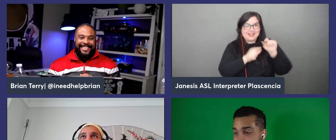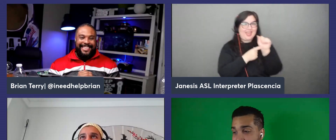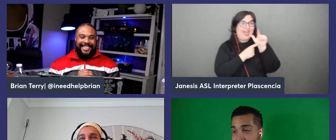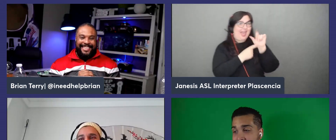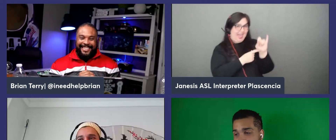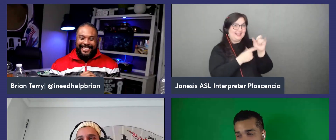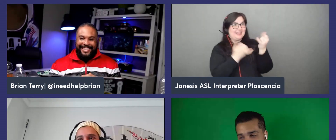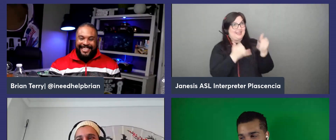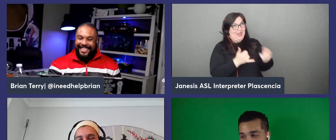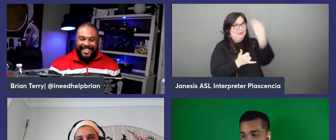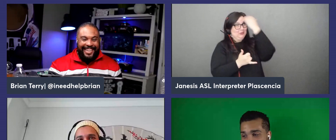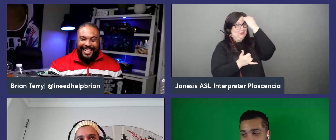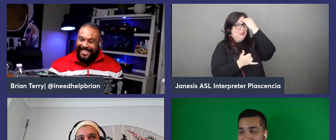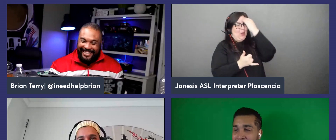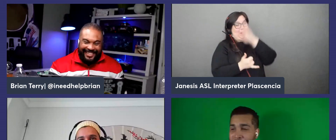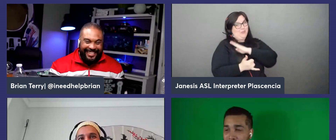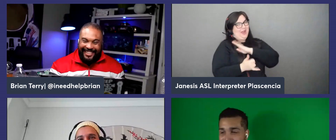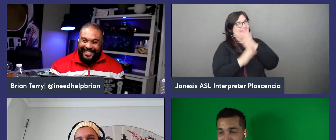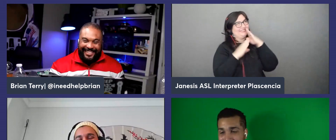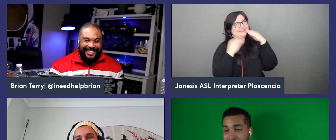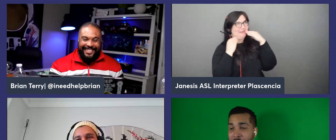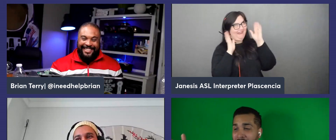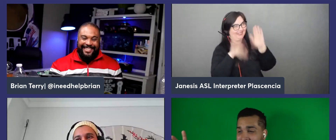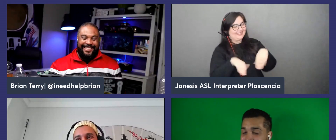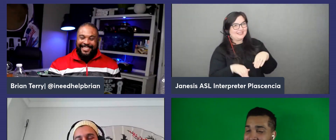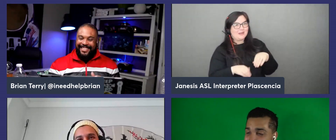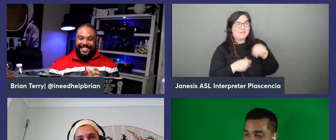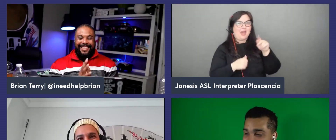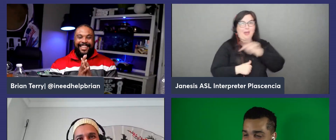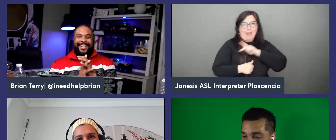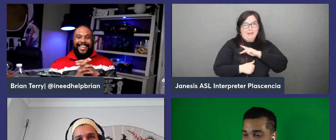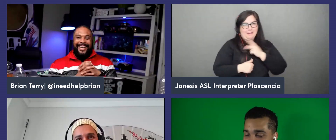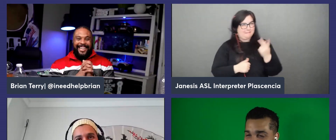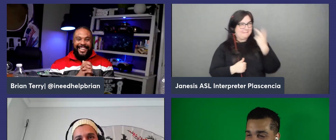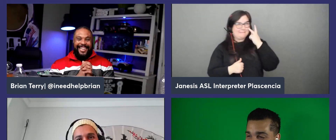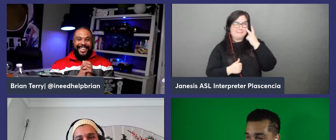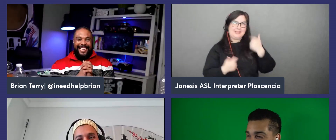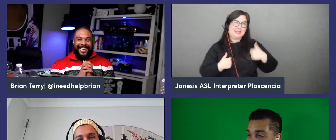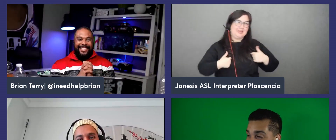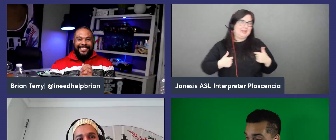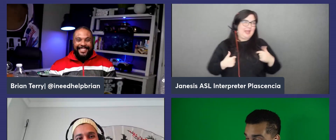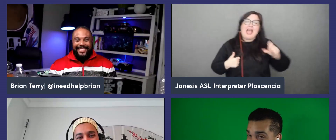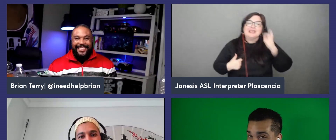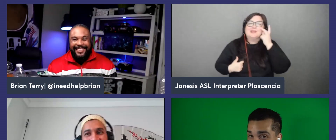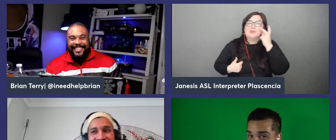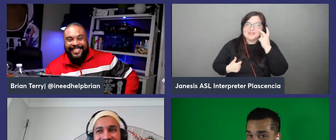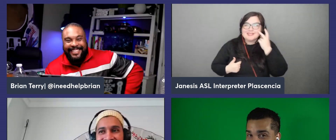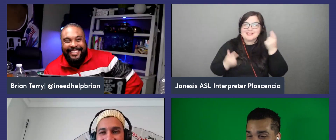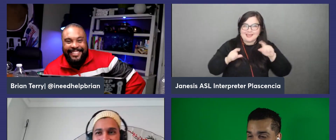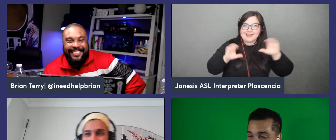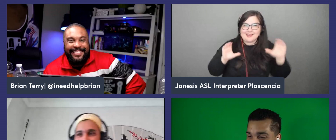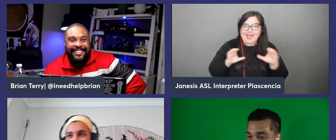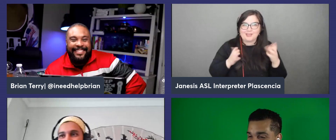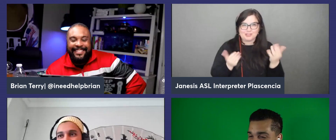You already got me a little bit smilin', but no, I need to see this in action. You have a demo for us?